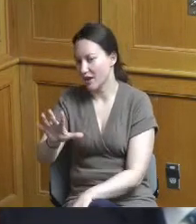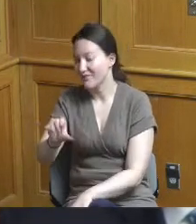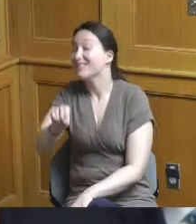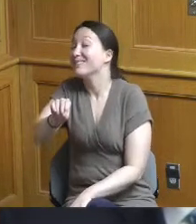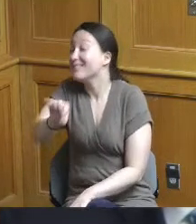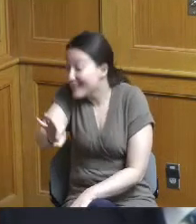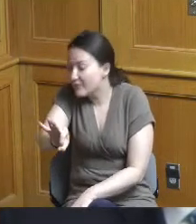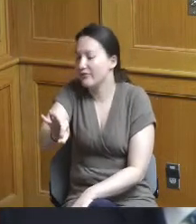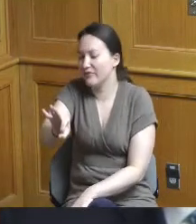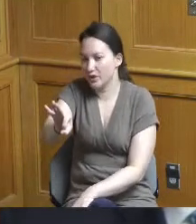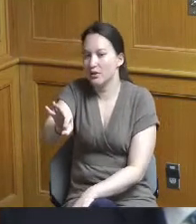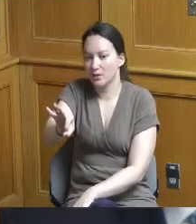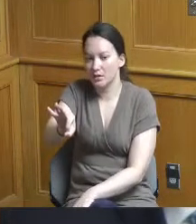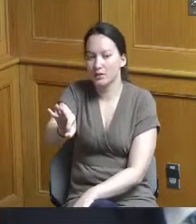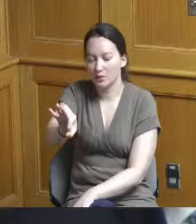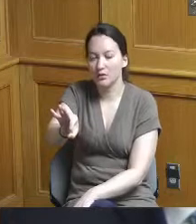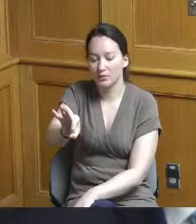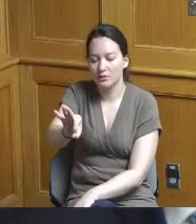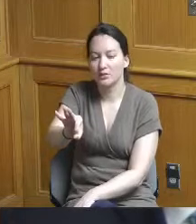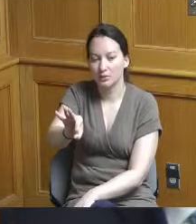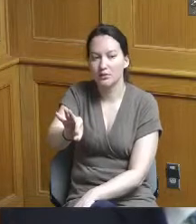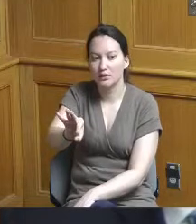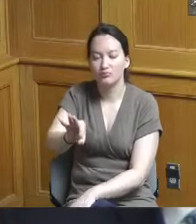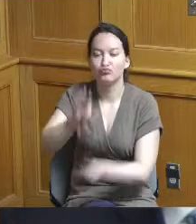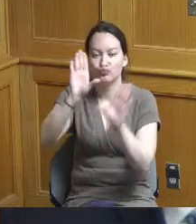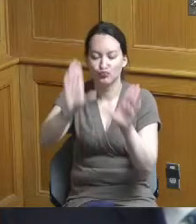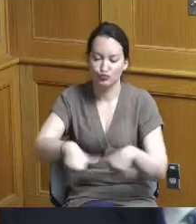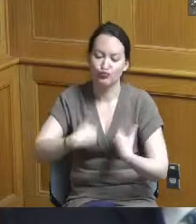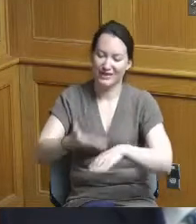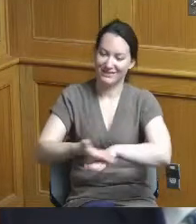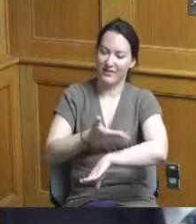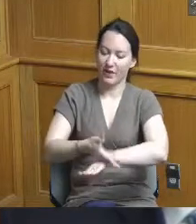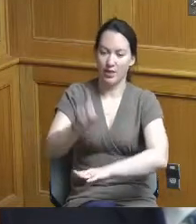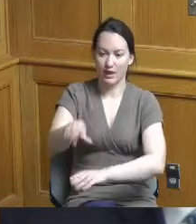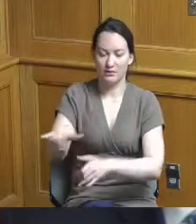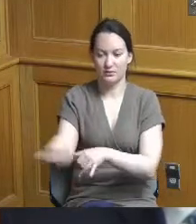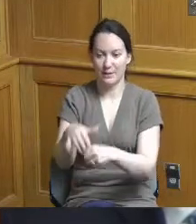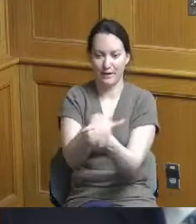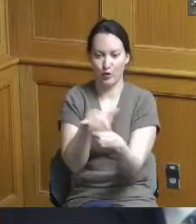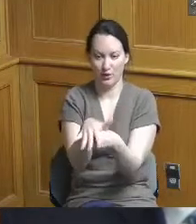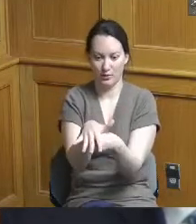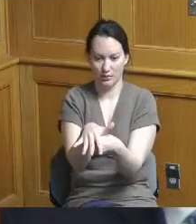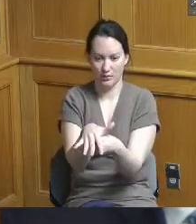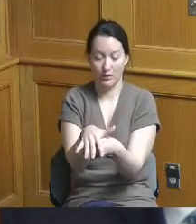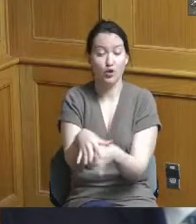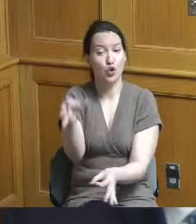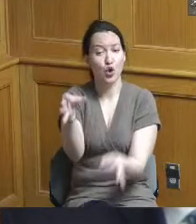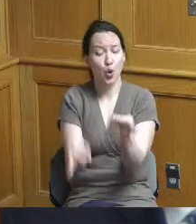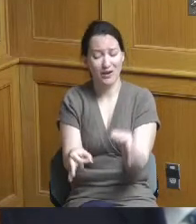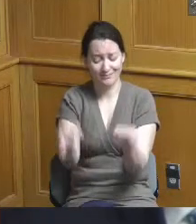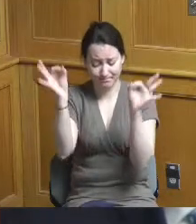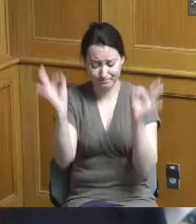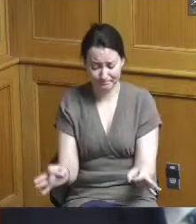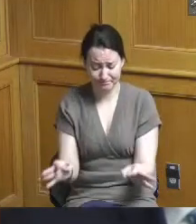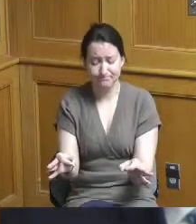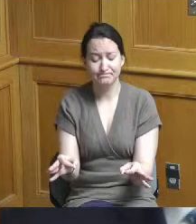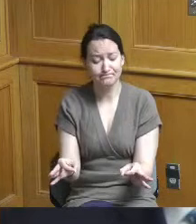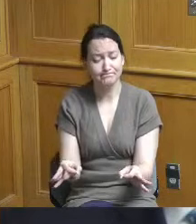in fact the there was Redevelopment on the site the courts have determined that this constitutory